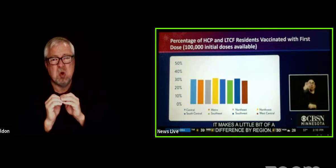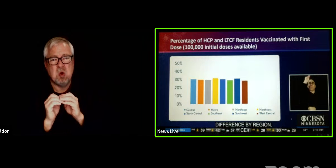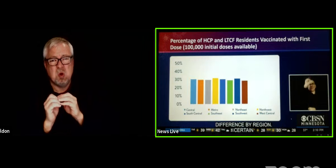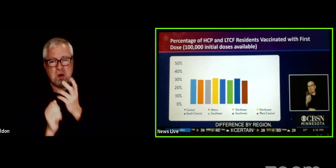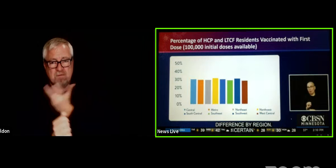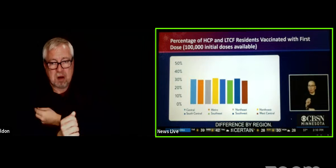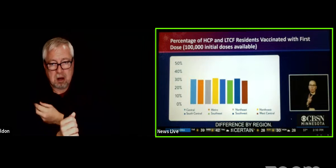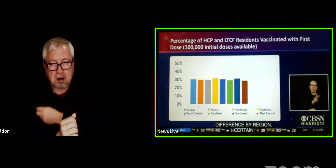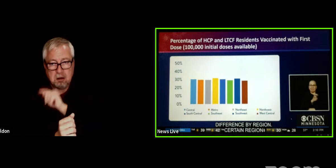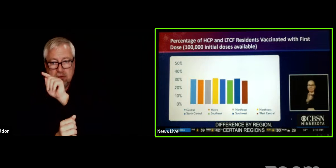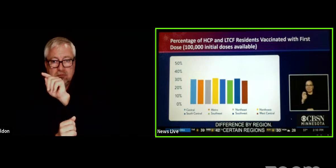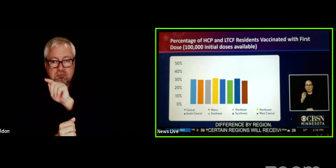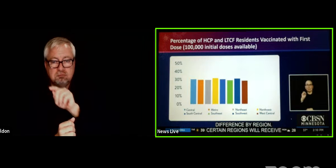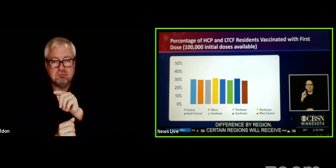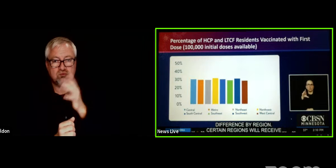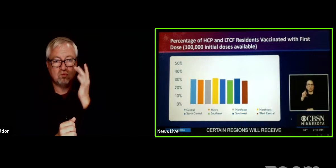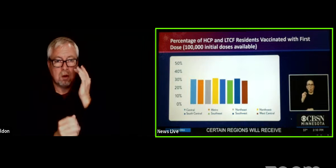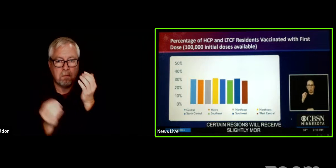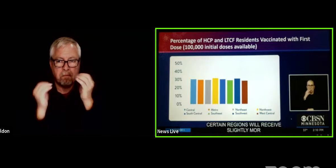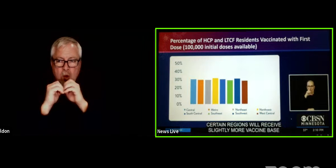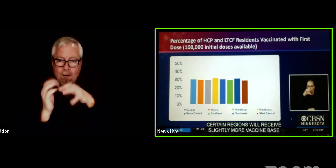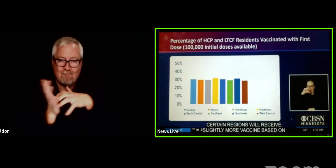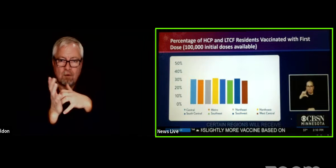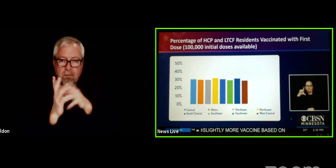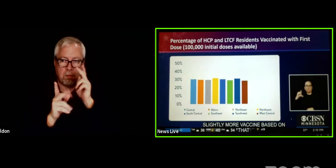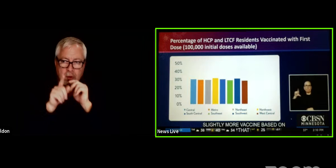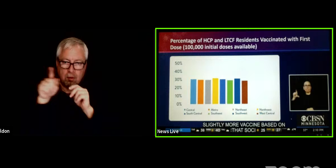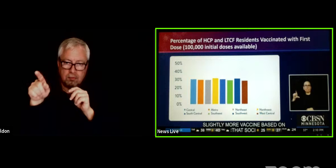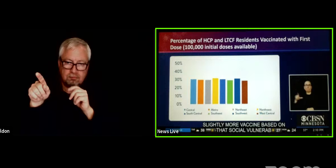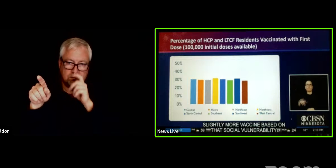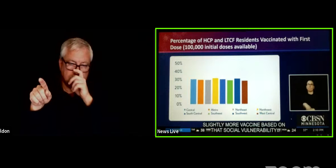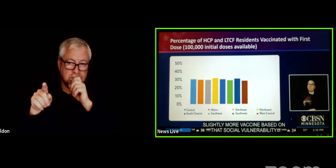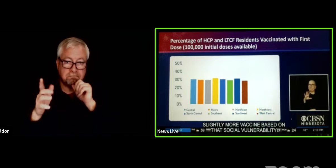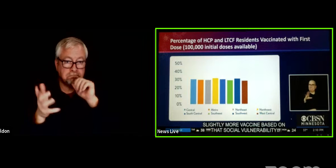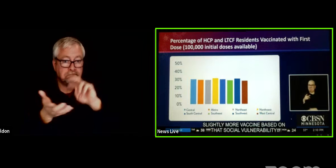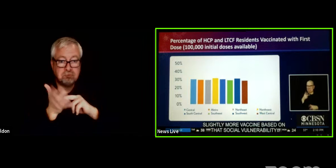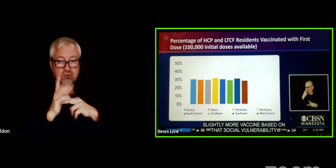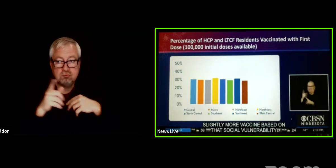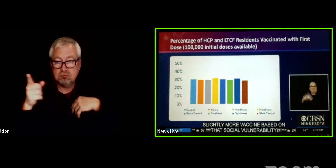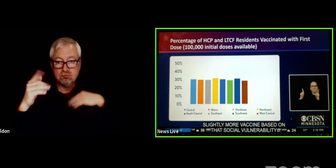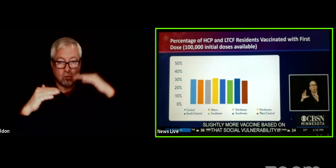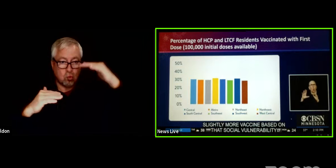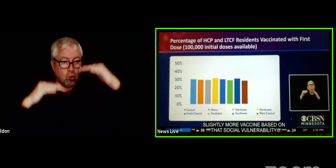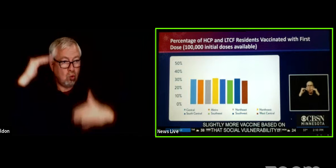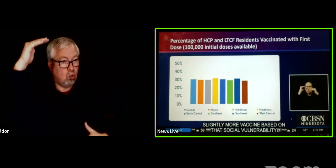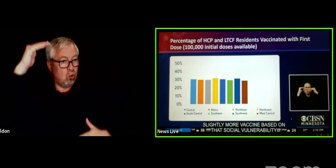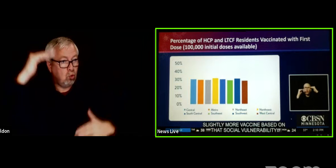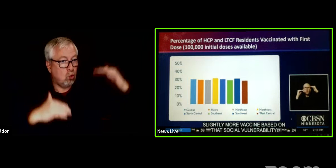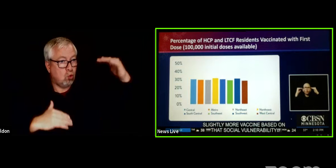IT DOESN'T, IN THIS CASE, GREATLY MAKE A HUGE DIFFERENCE IN TERMS OF VACCINATION